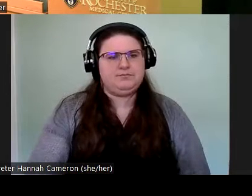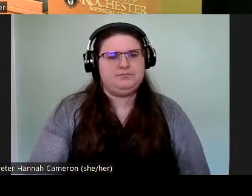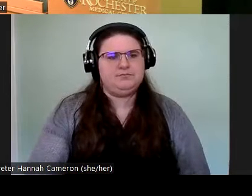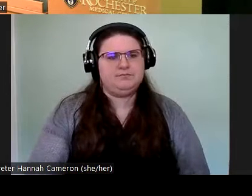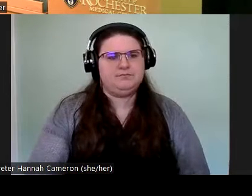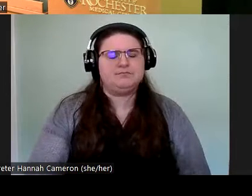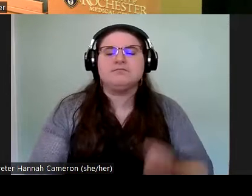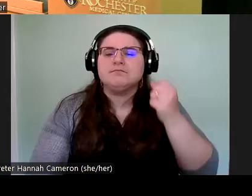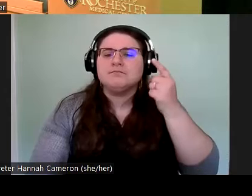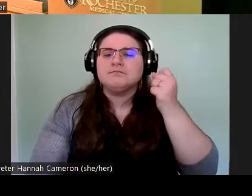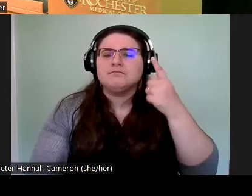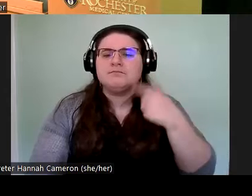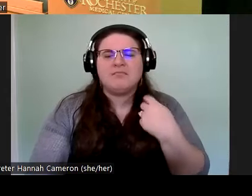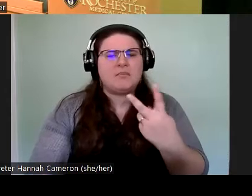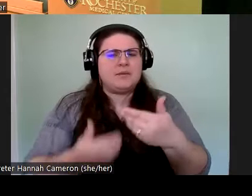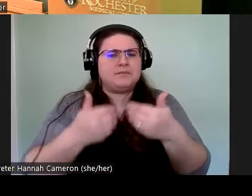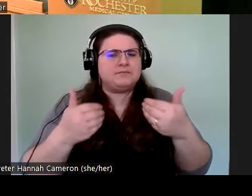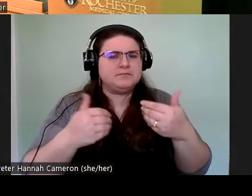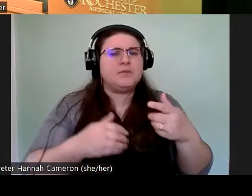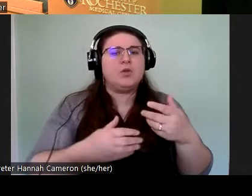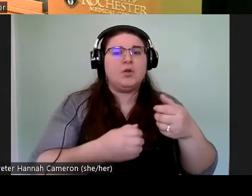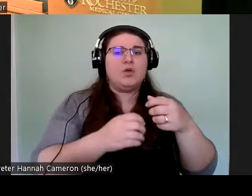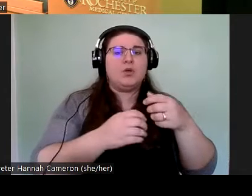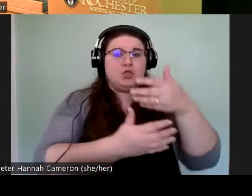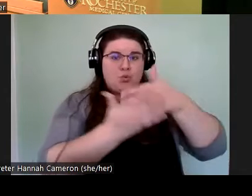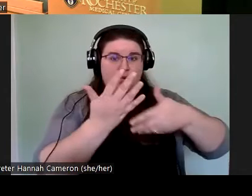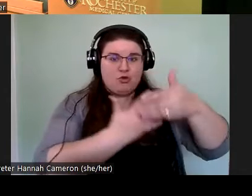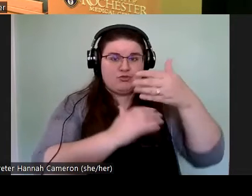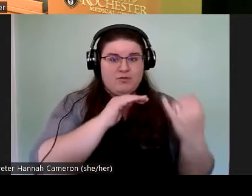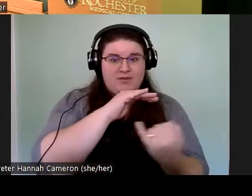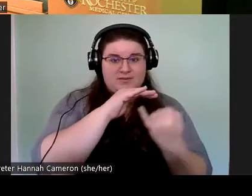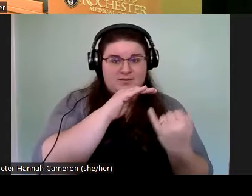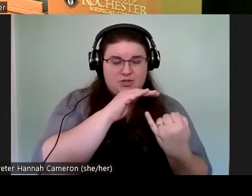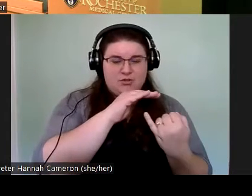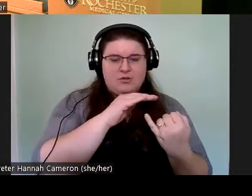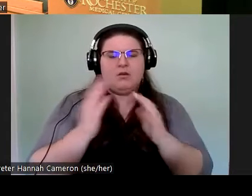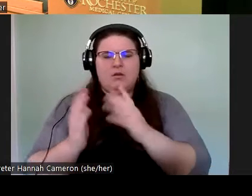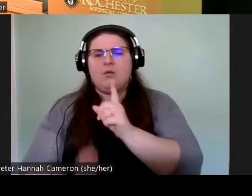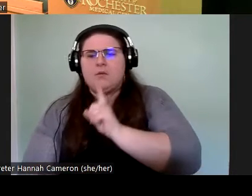between social isolation and loneliness and what he said is in terms of um the impact of loneliness